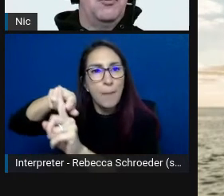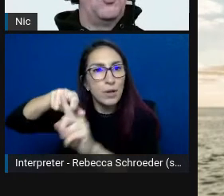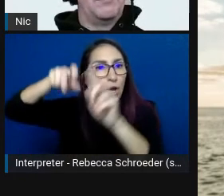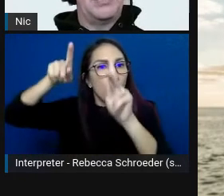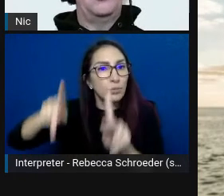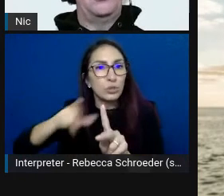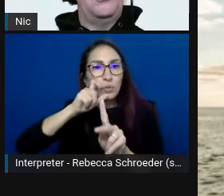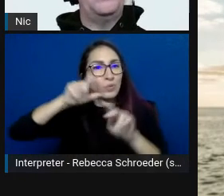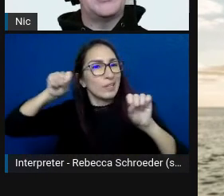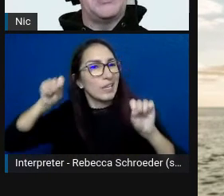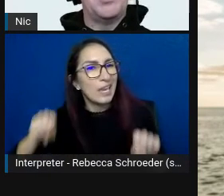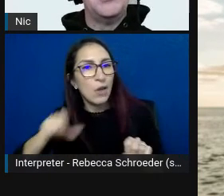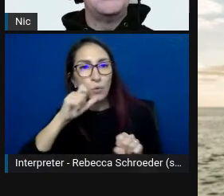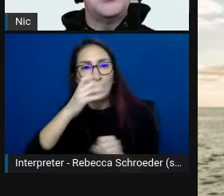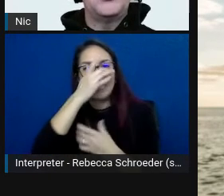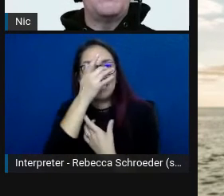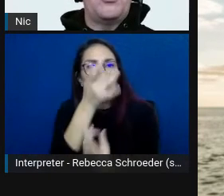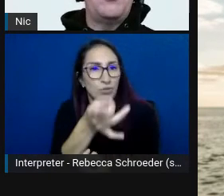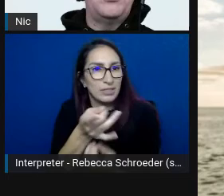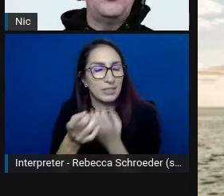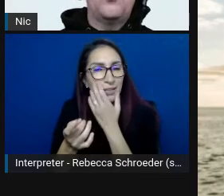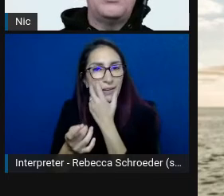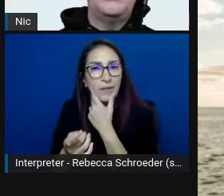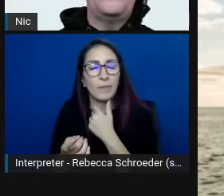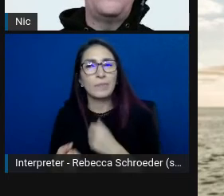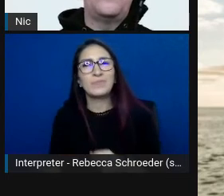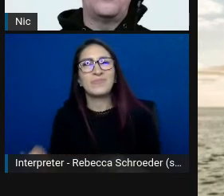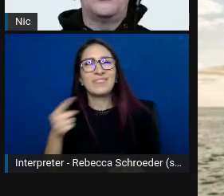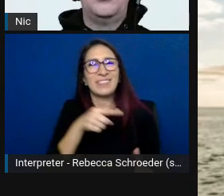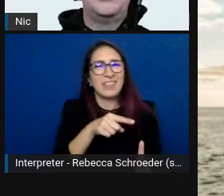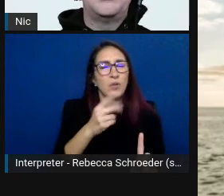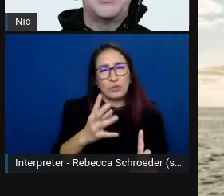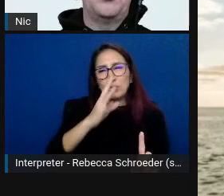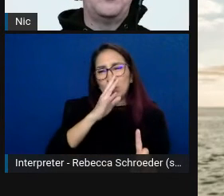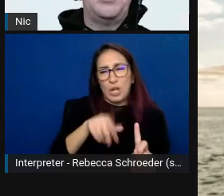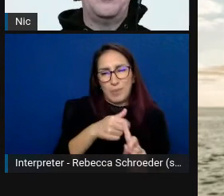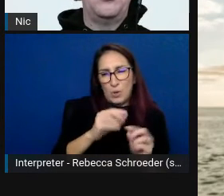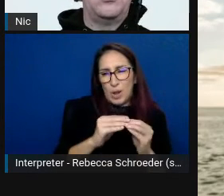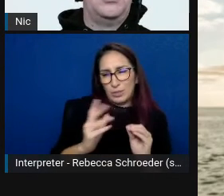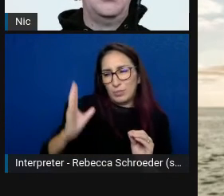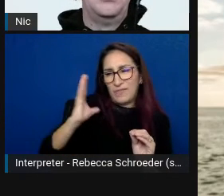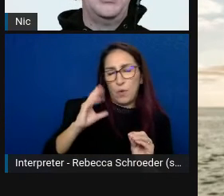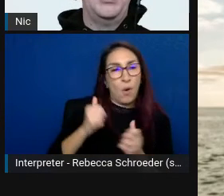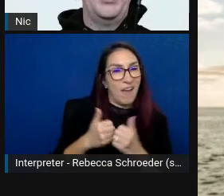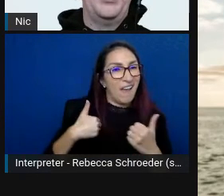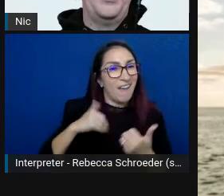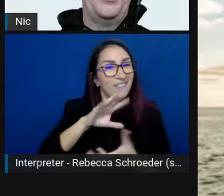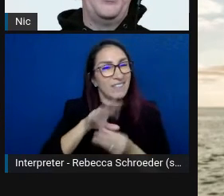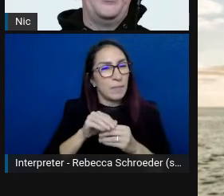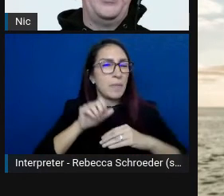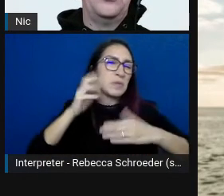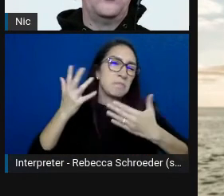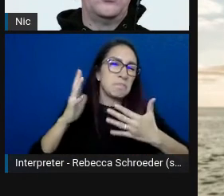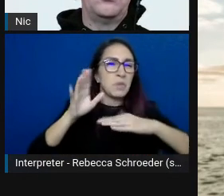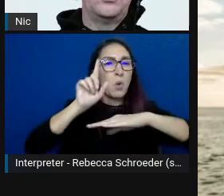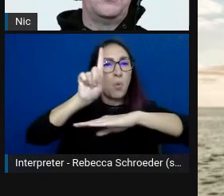Going back to the numbers game, there's probably one in four disabled people in the world.